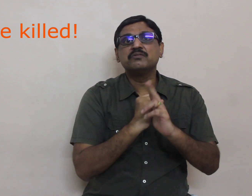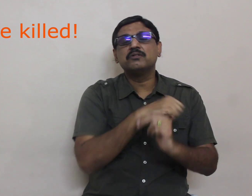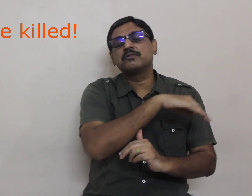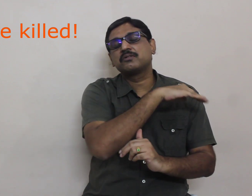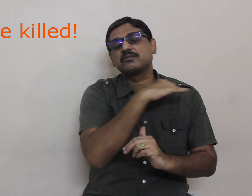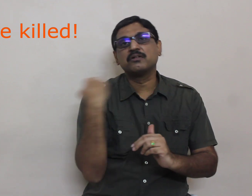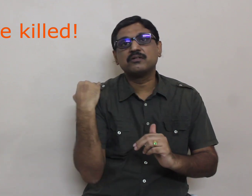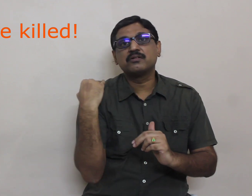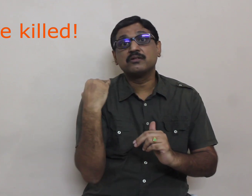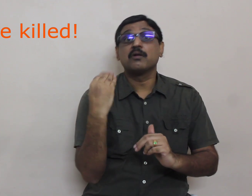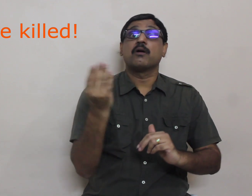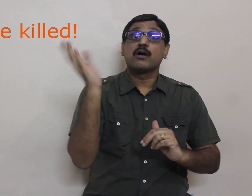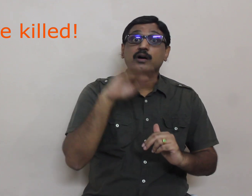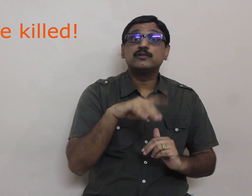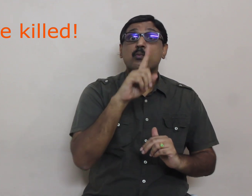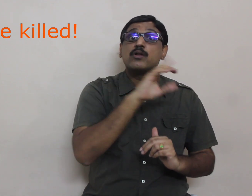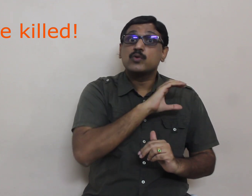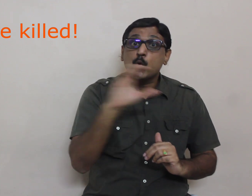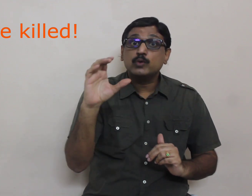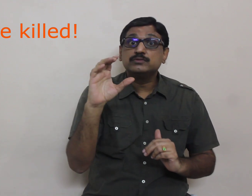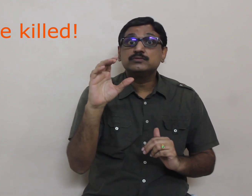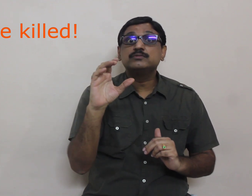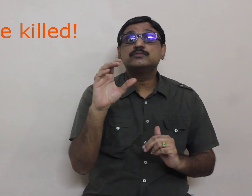But, 1 crore were killed.